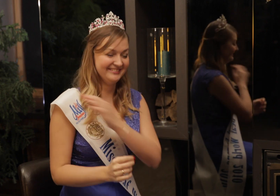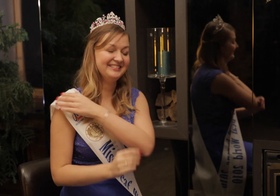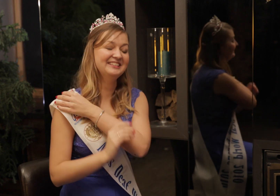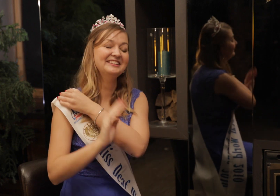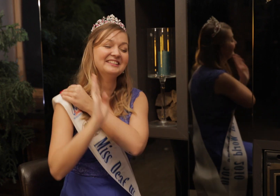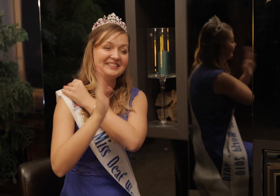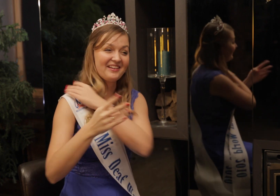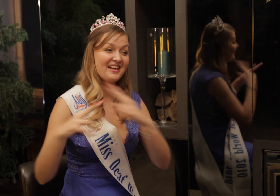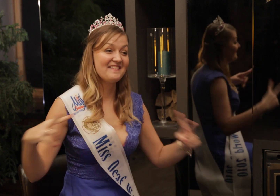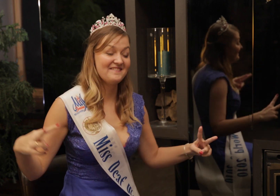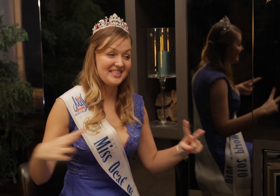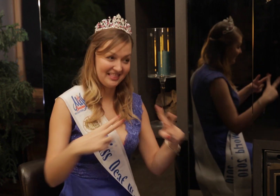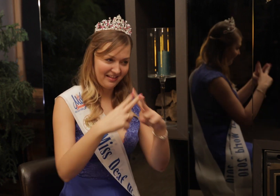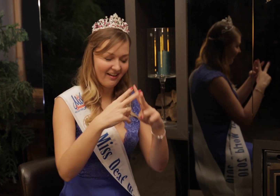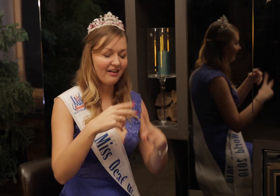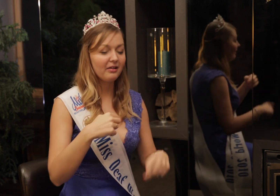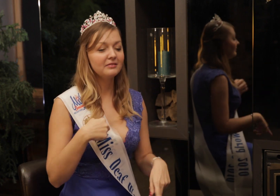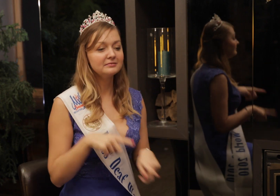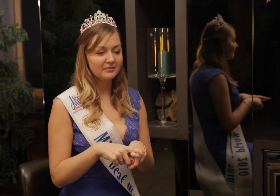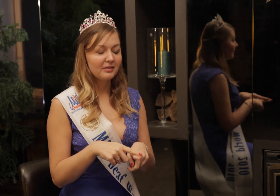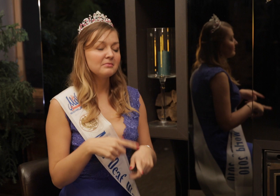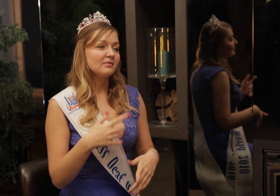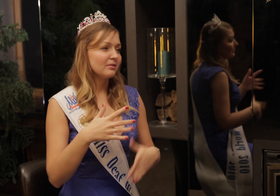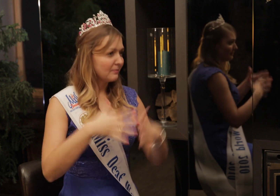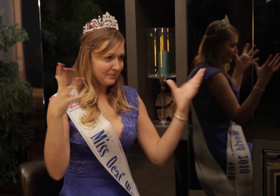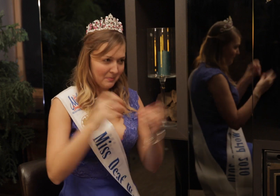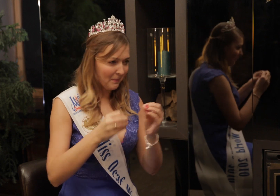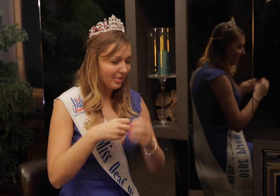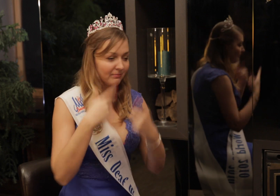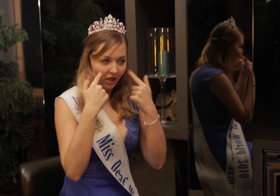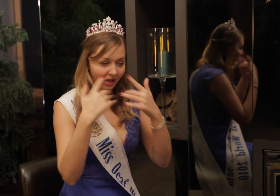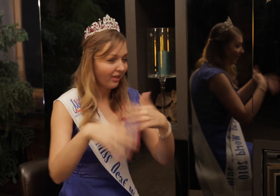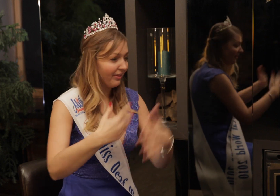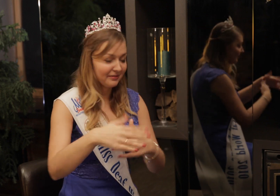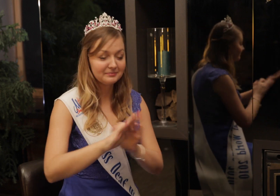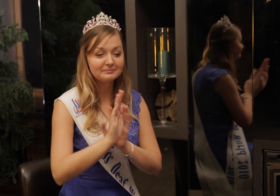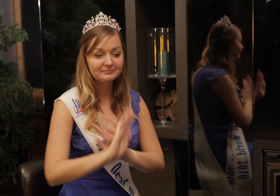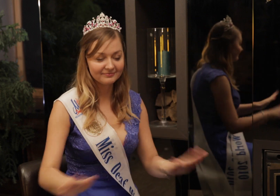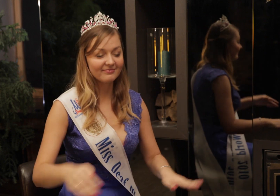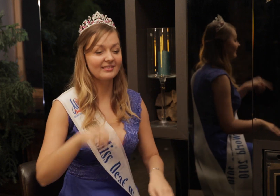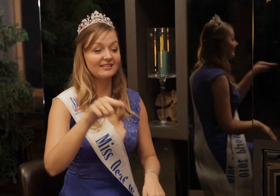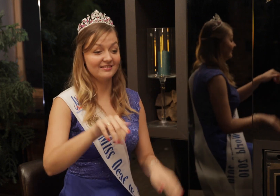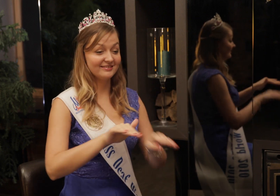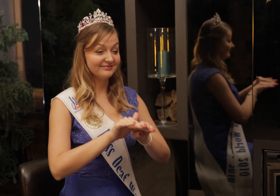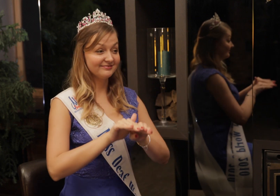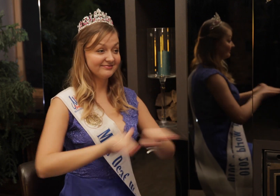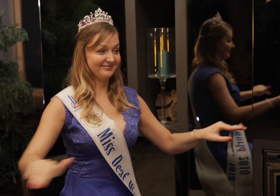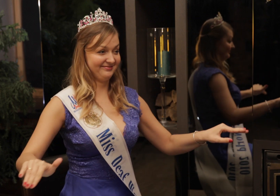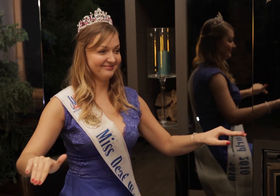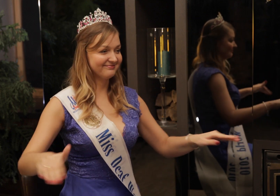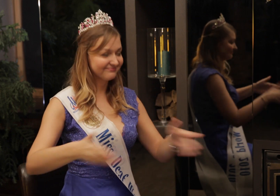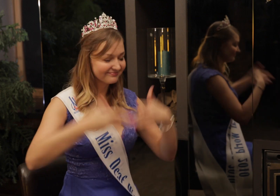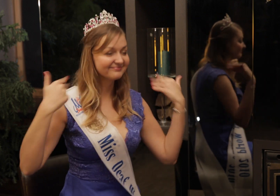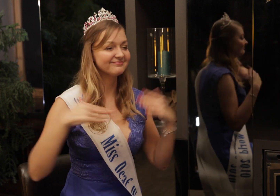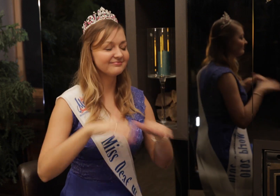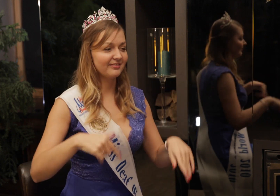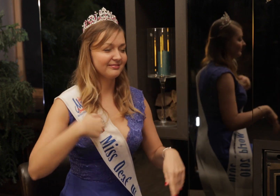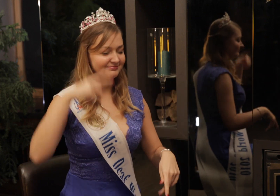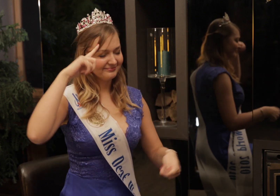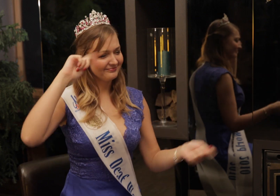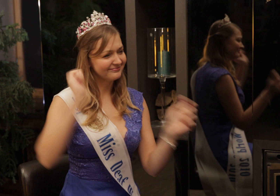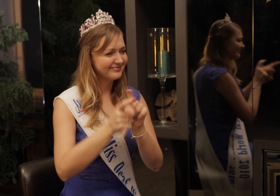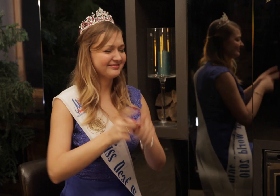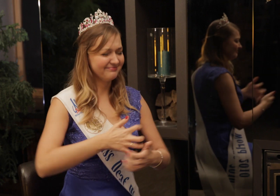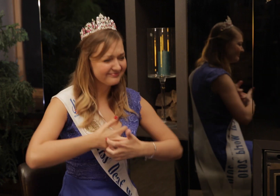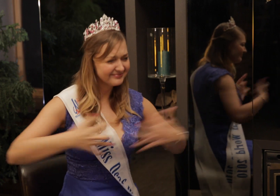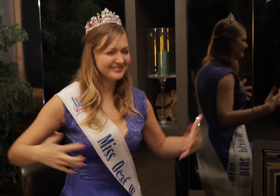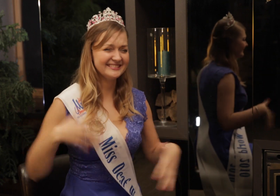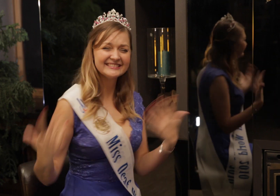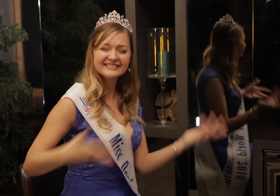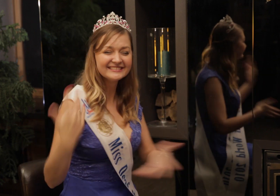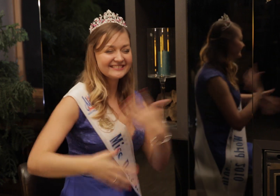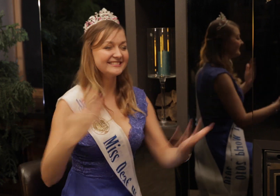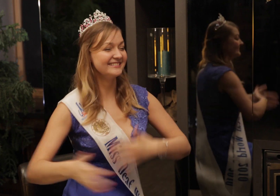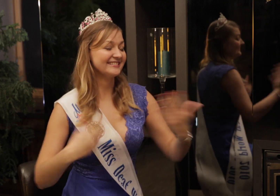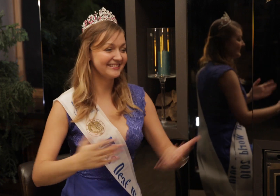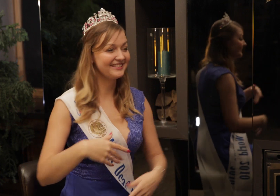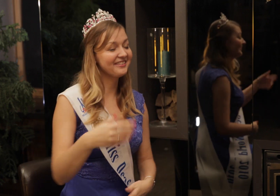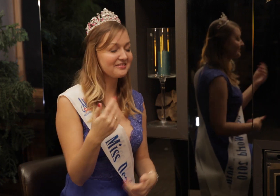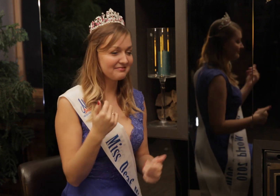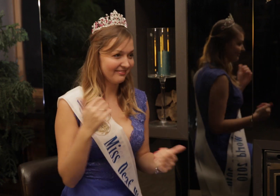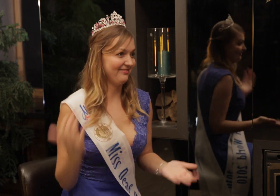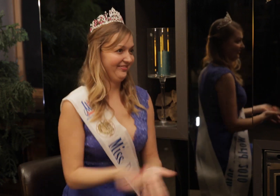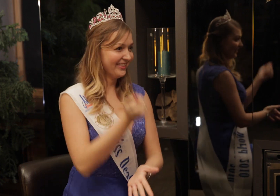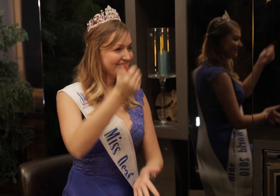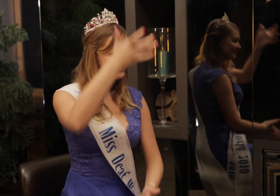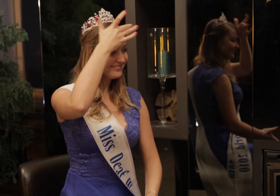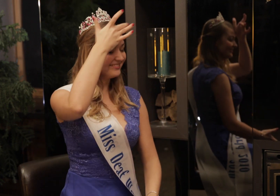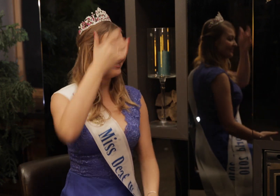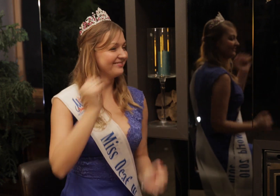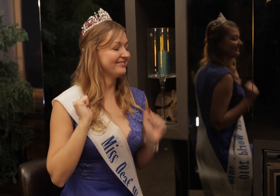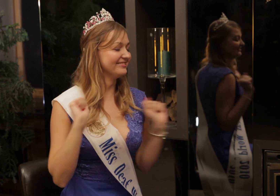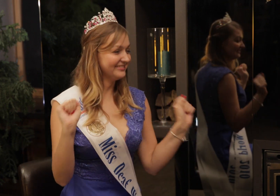At the finals, there were a lot of emotions, but I concentrated on giving my best, and I won!